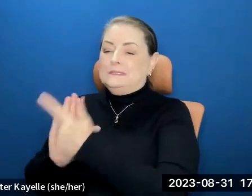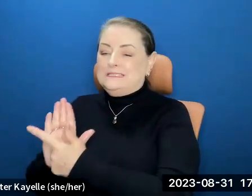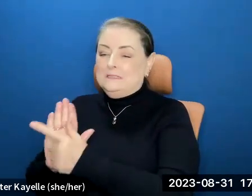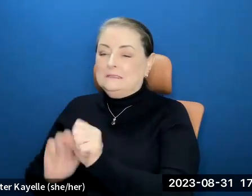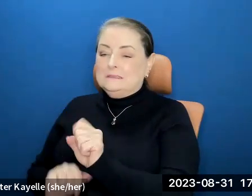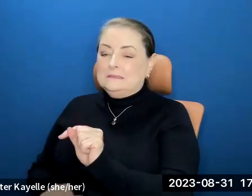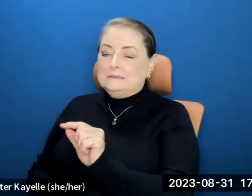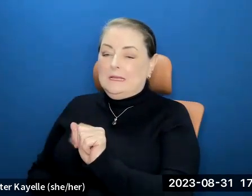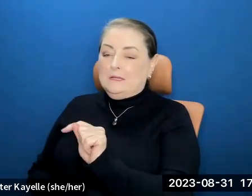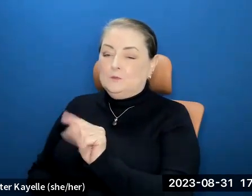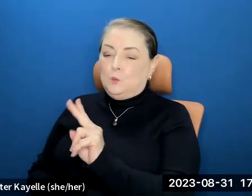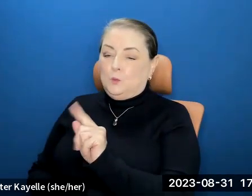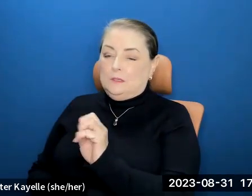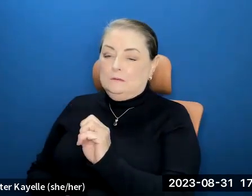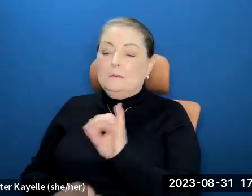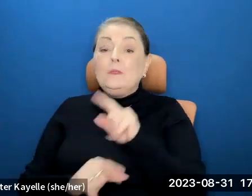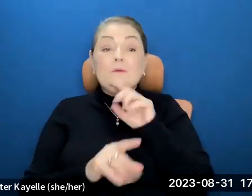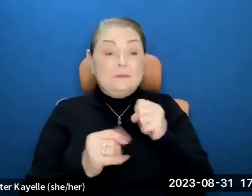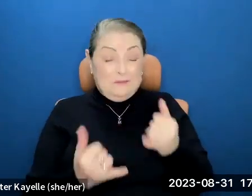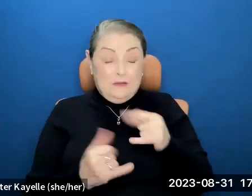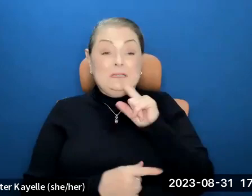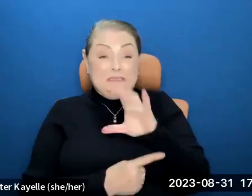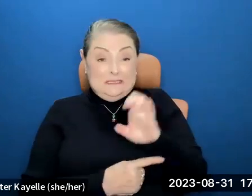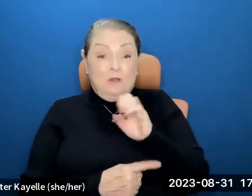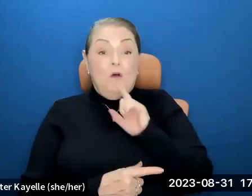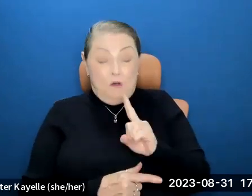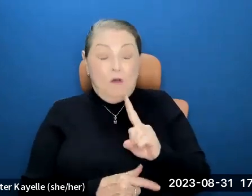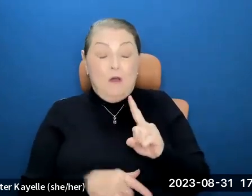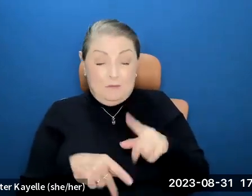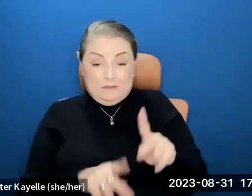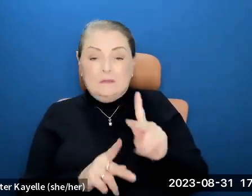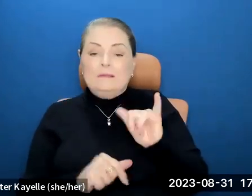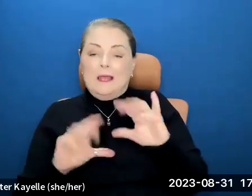Studies have shown the prevailing types of CE that are available the classroom or lecture